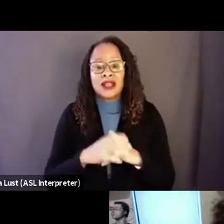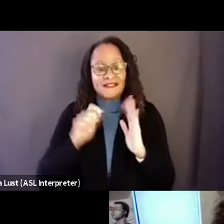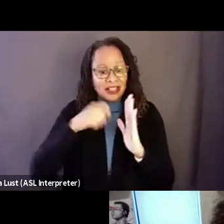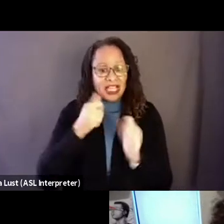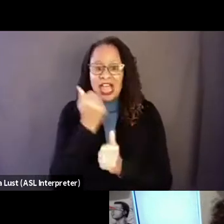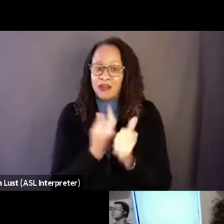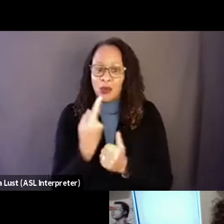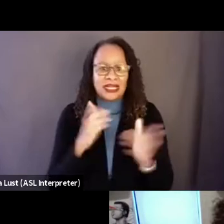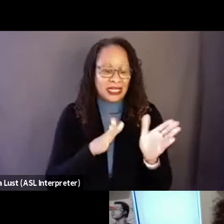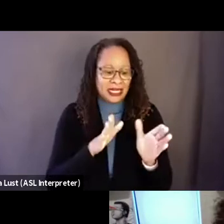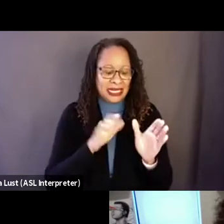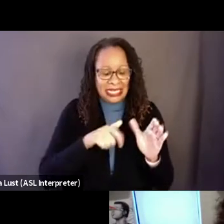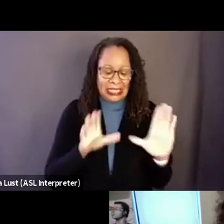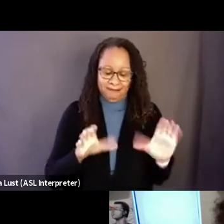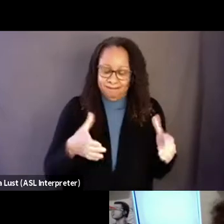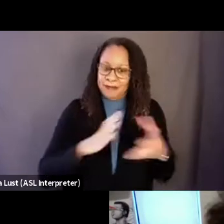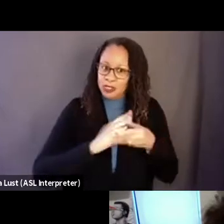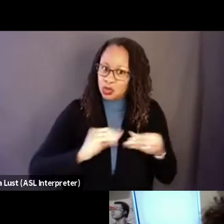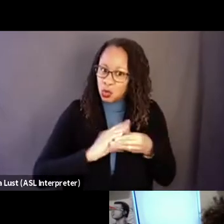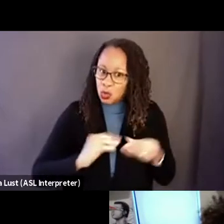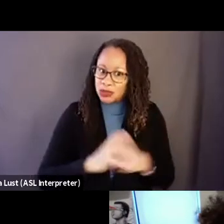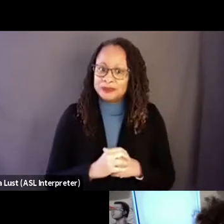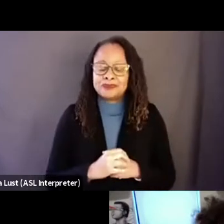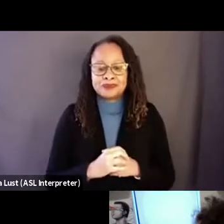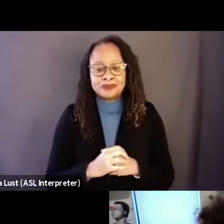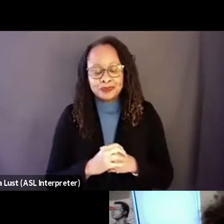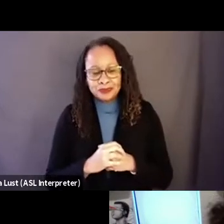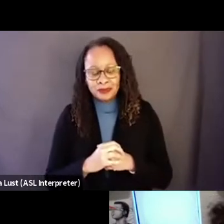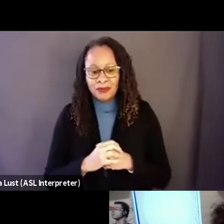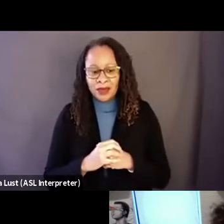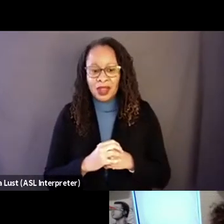within Dee's Tots just in a regular life.